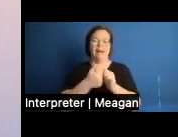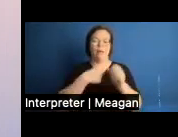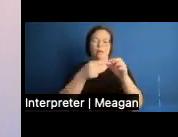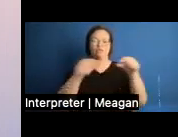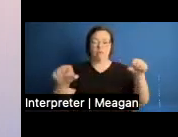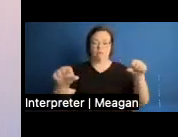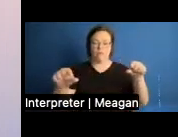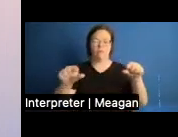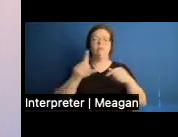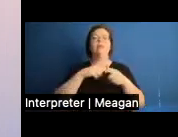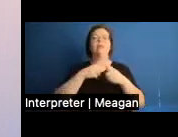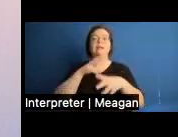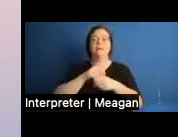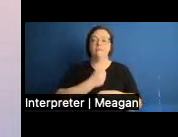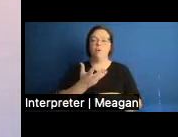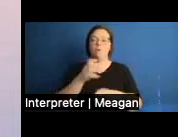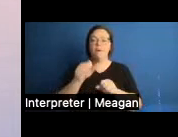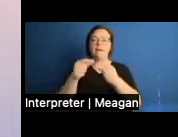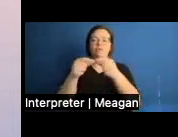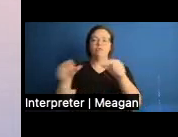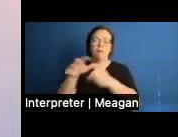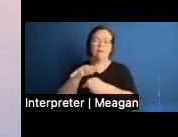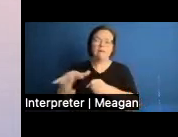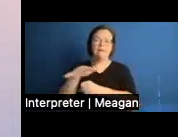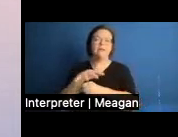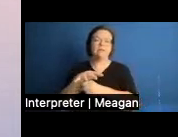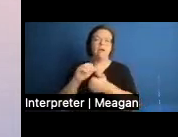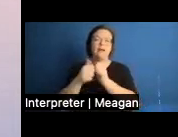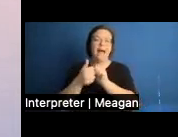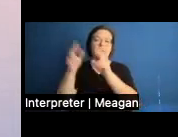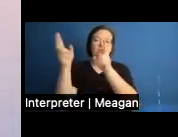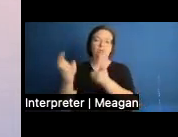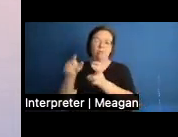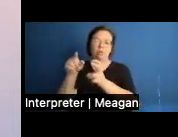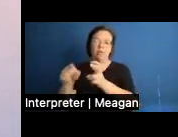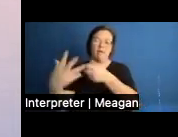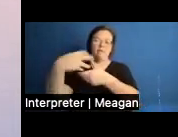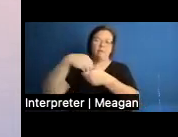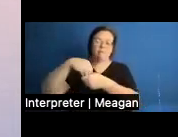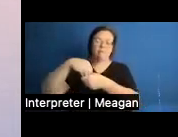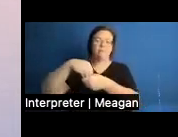I get to actually grammar the space in which the subject inhabits, so I've always loved the